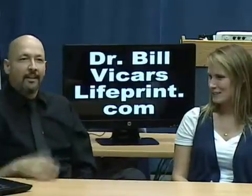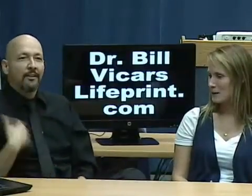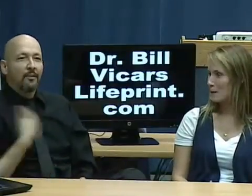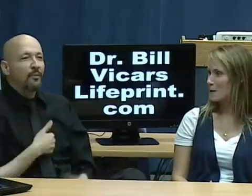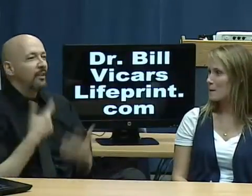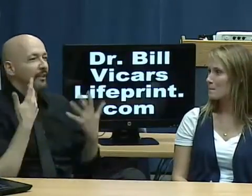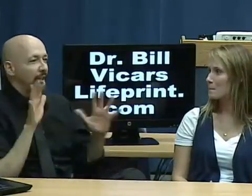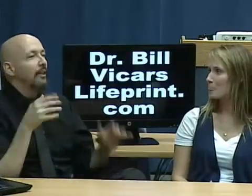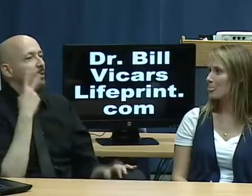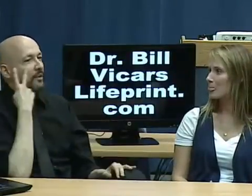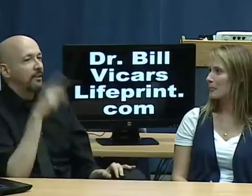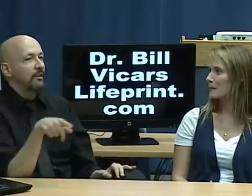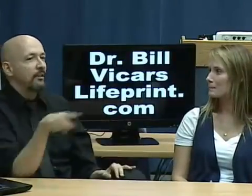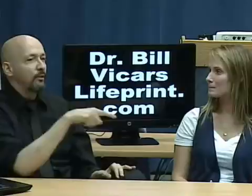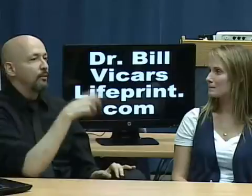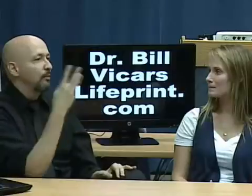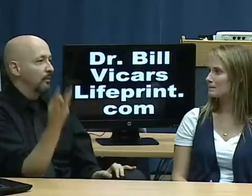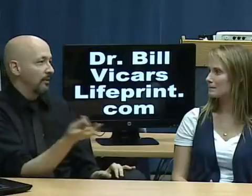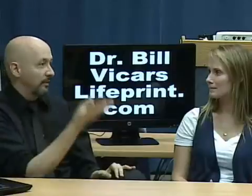So, we're done. I'll see you on Wednesday.